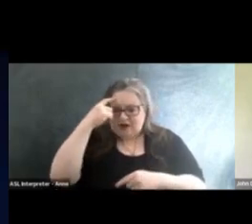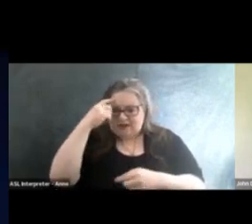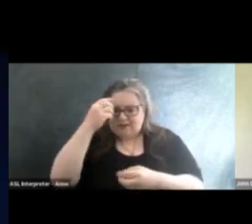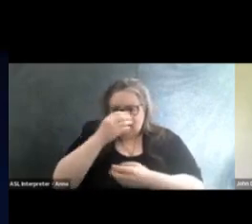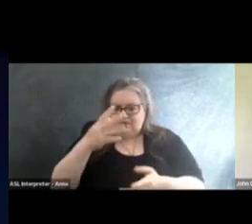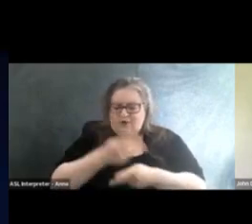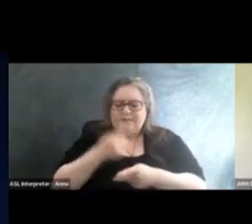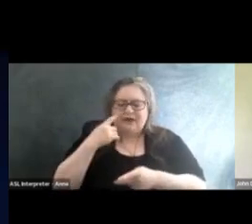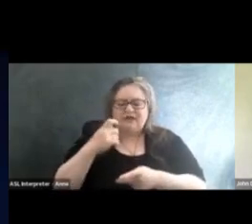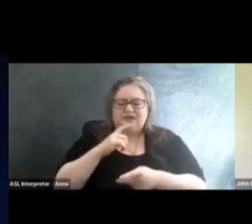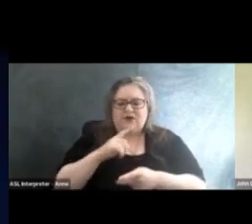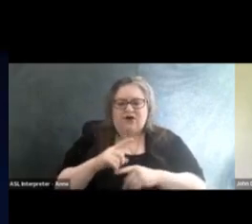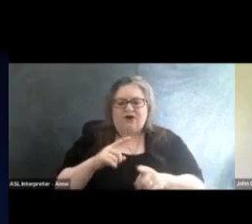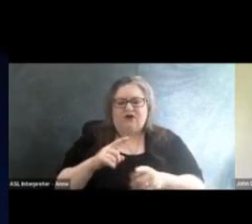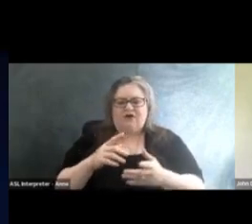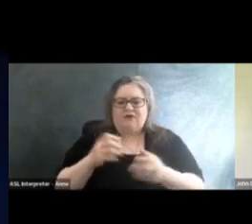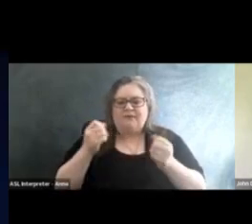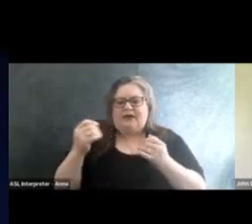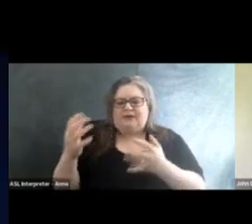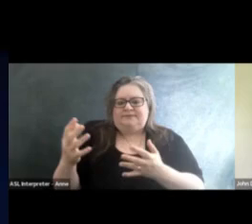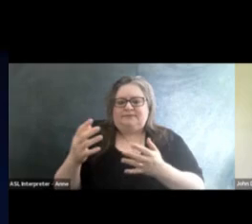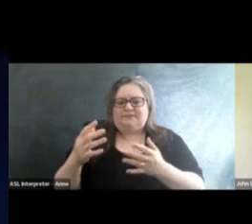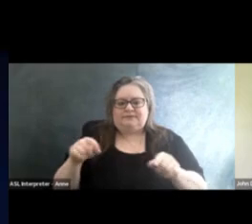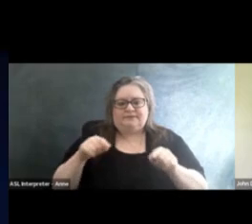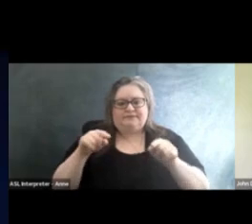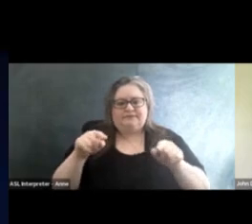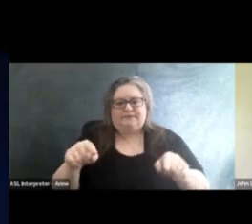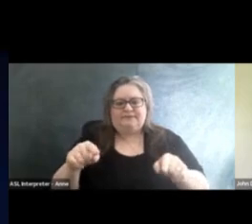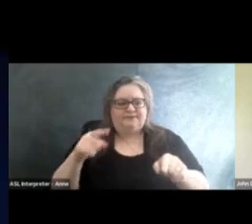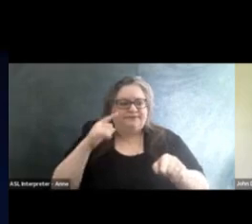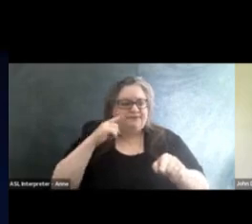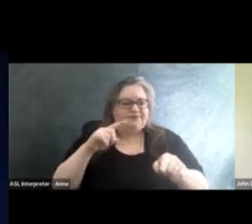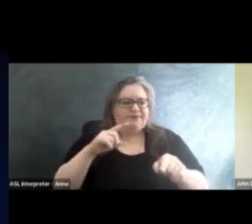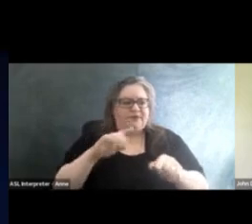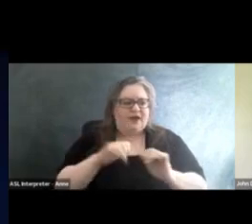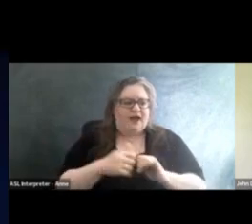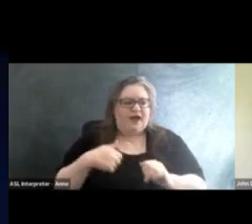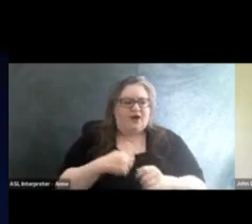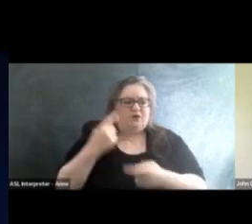there are many parallels to how we are thinking. It should be